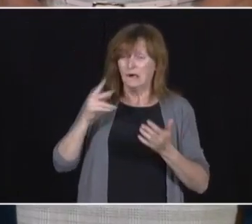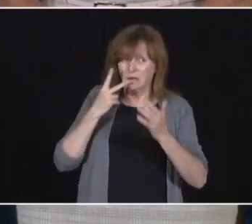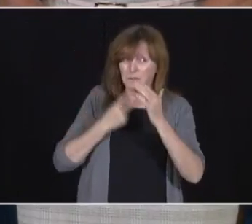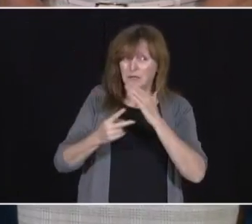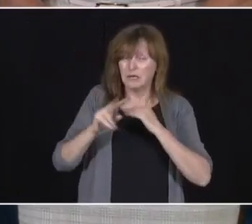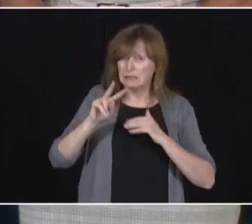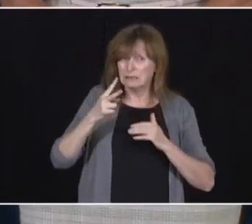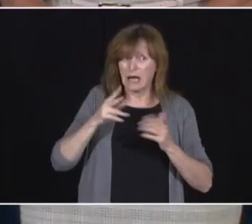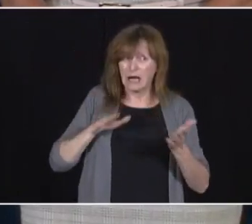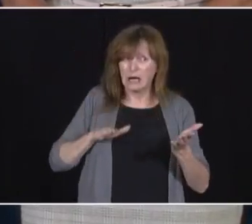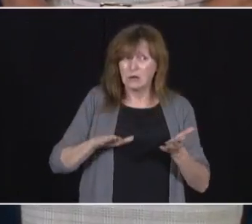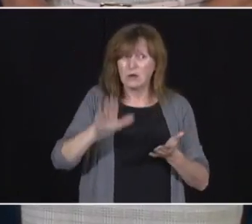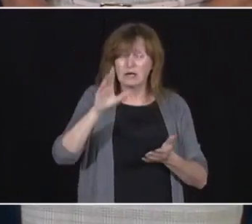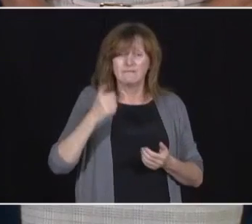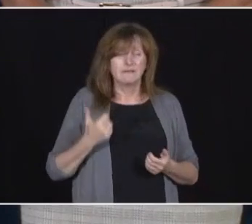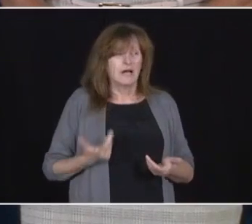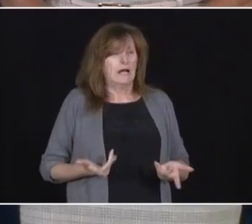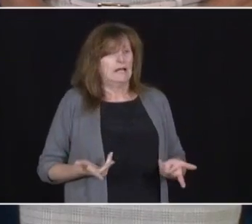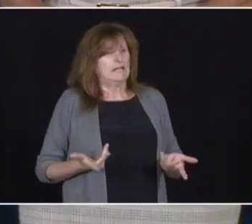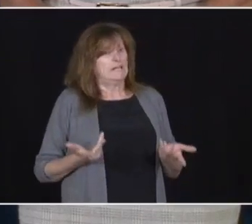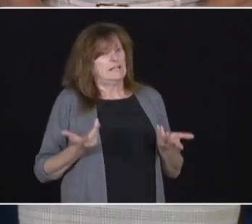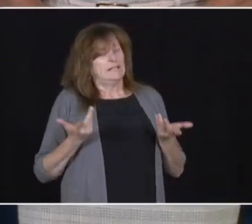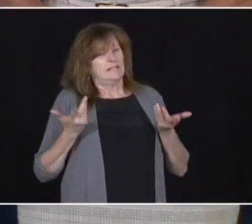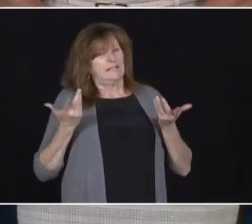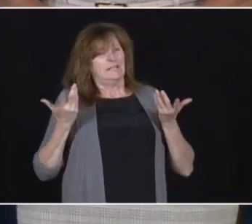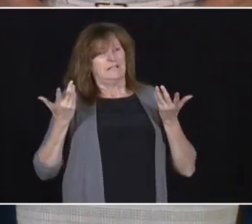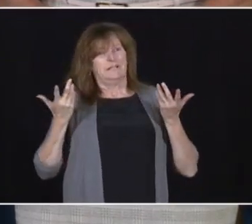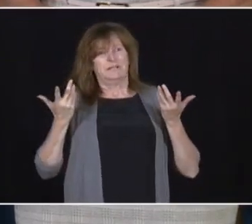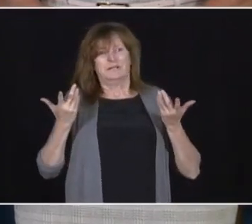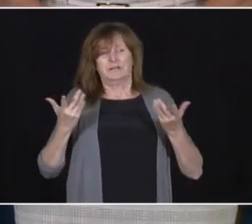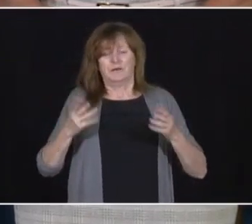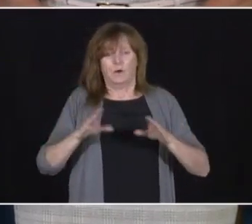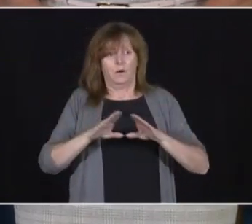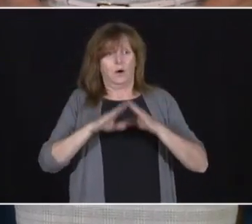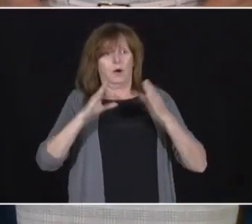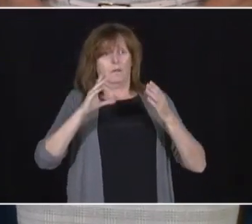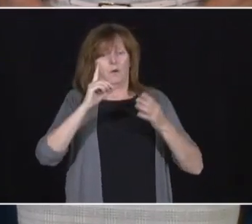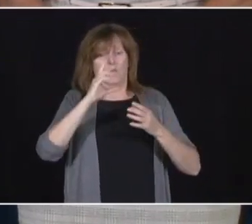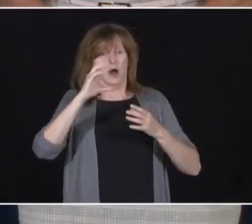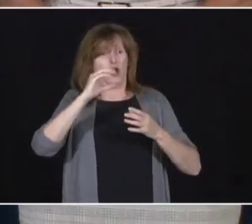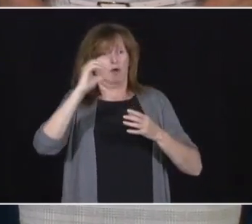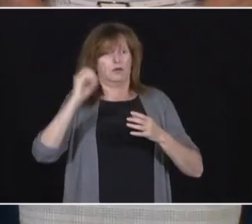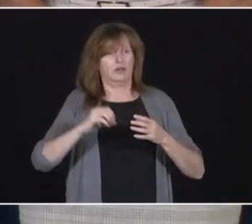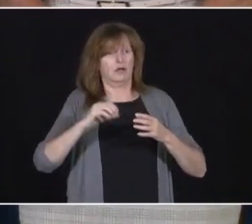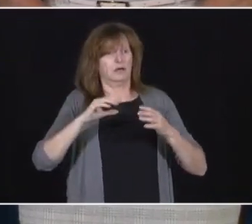He says no and the second wave is going to happen? When you fully open up